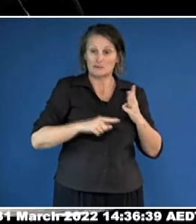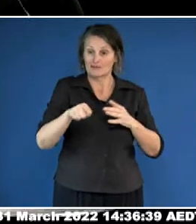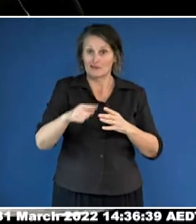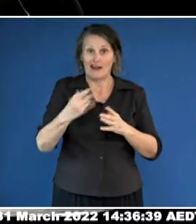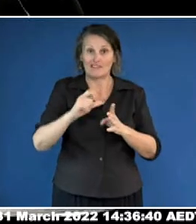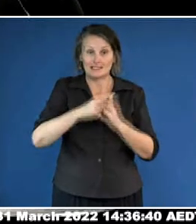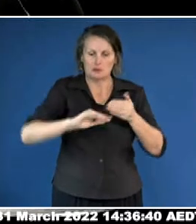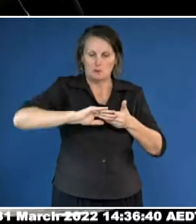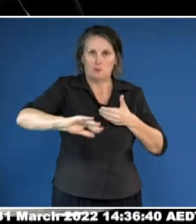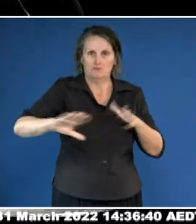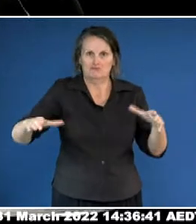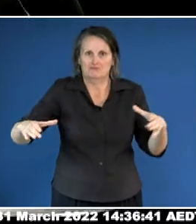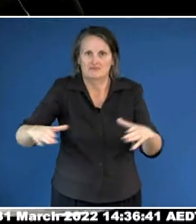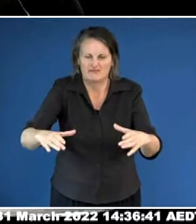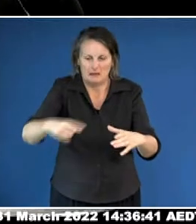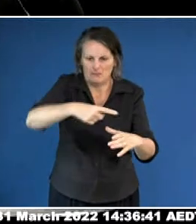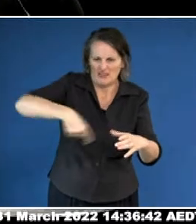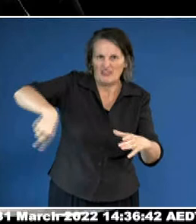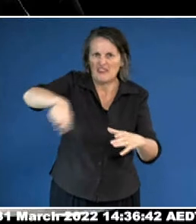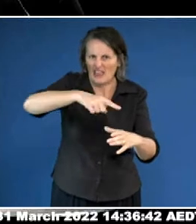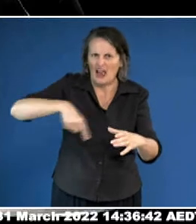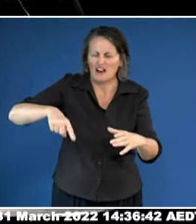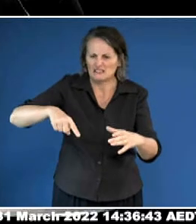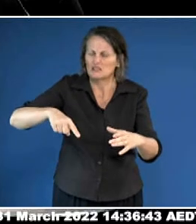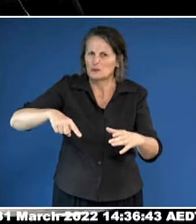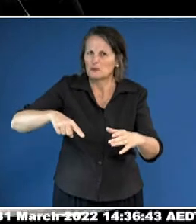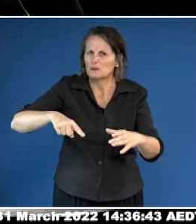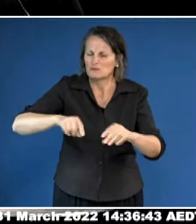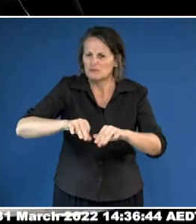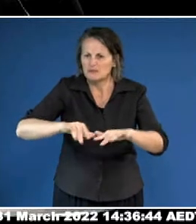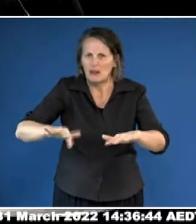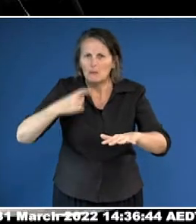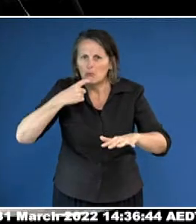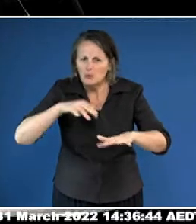fosters the environment for the violence to occur. So in my opinion that's a driver as well.